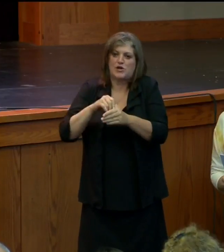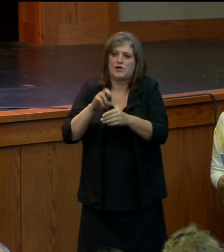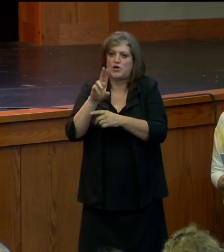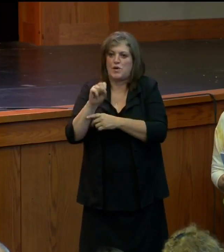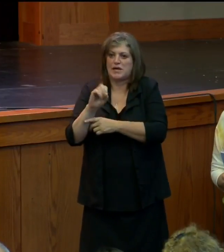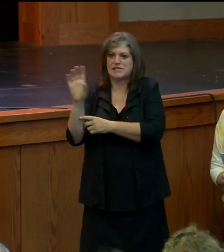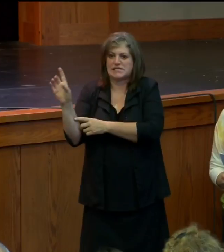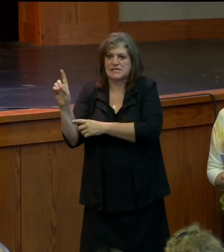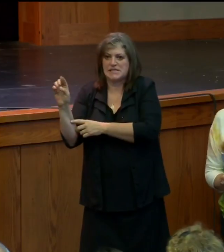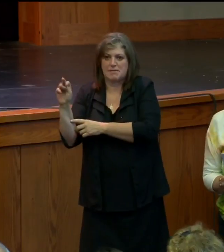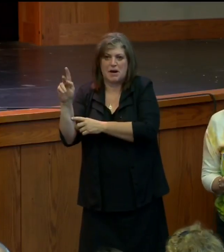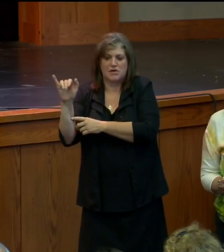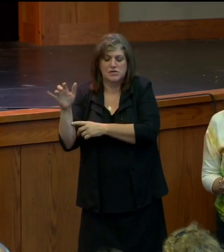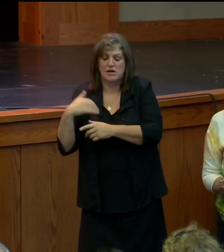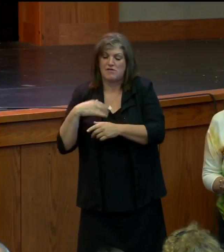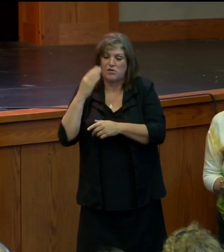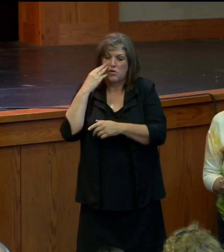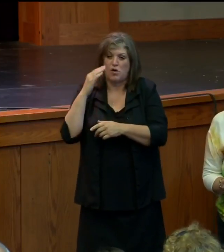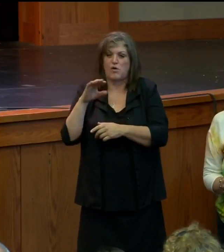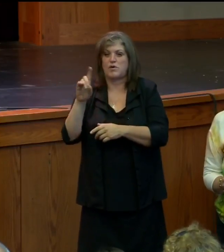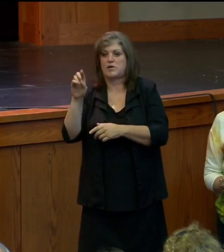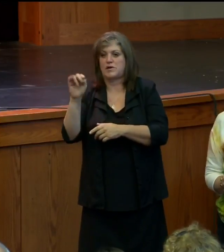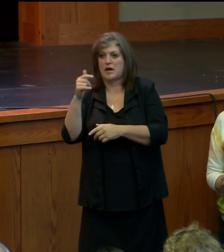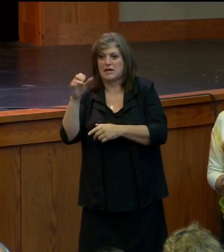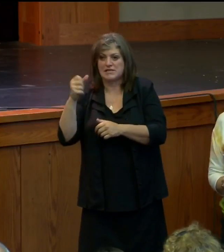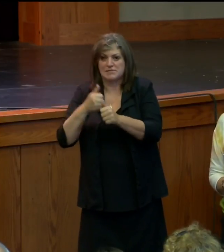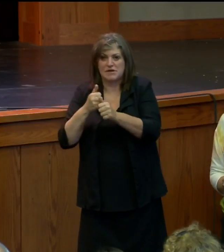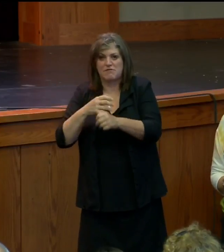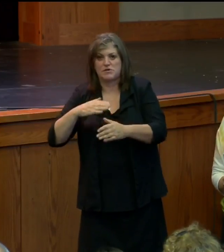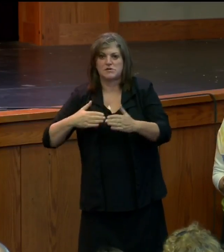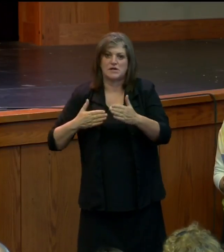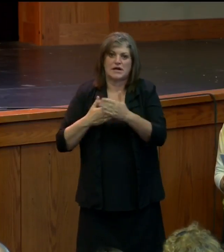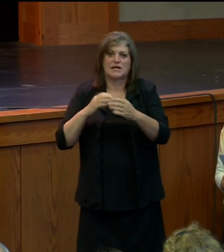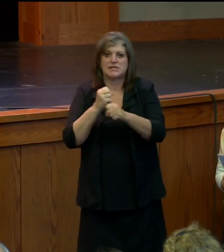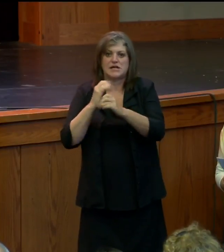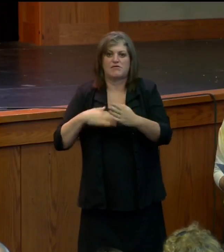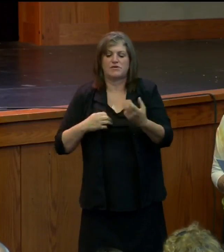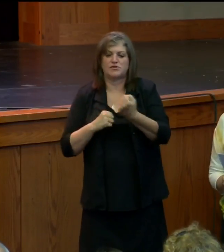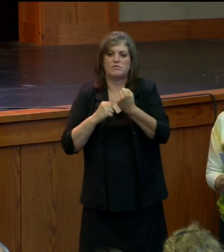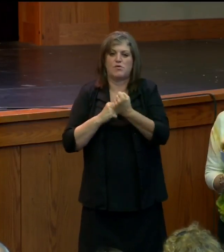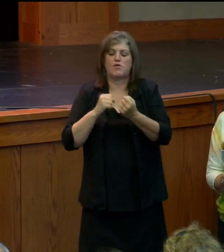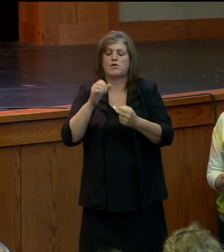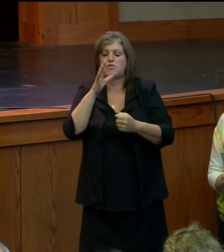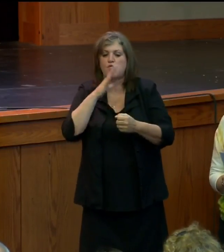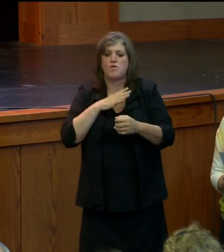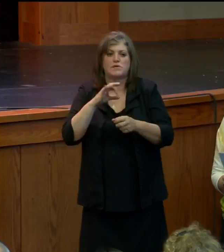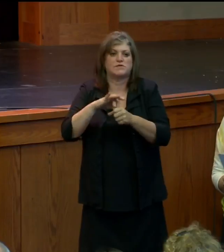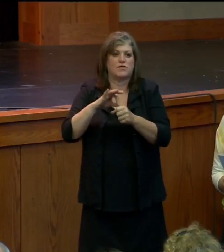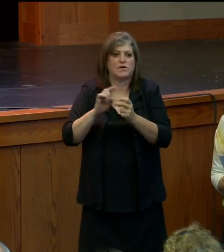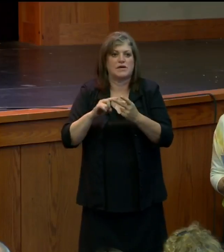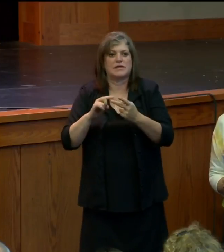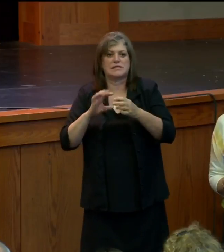AS OTHERS HAVE NOTED HE WAS AN ABOLITIONIST AND A FIGHTER FOLLOW WOMEN'S RIGHTS.